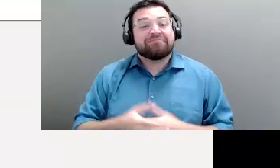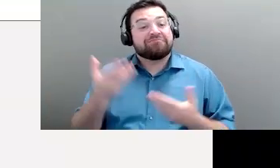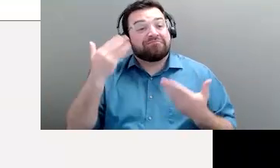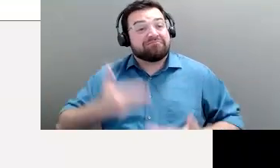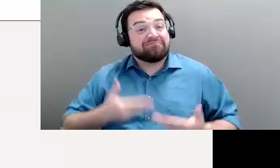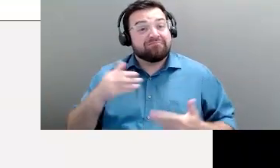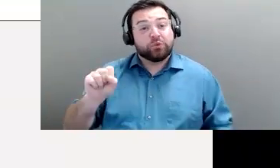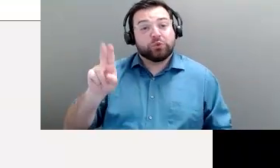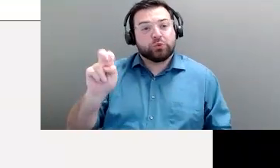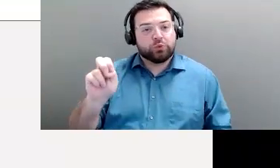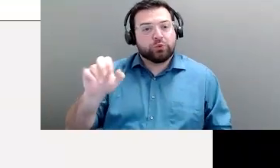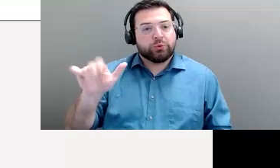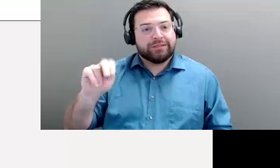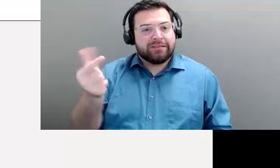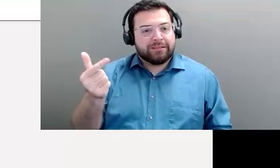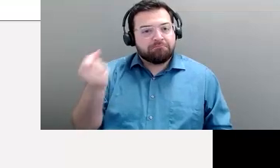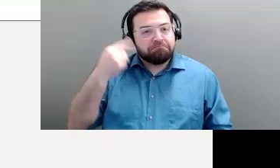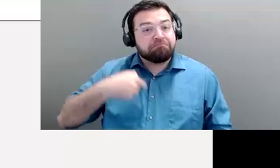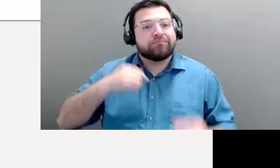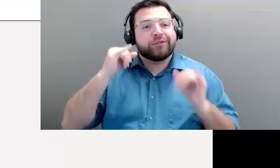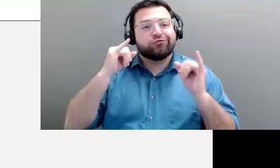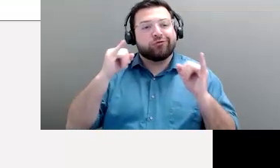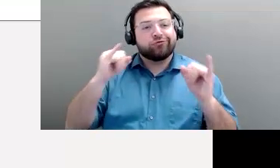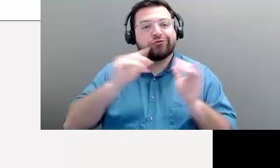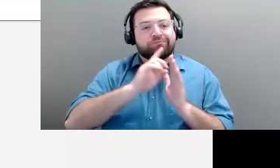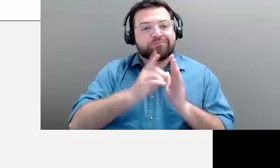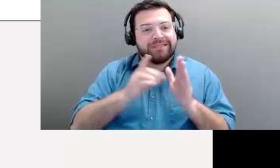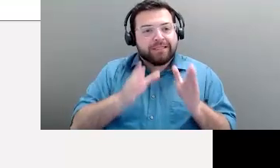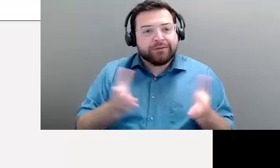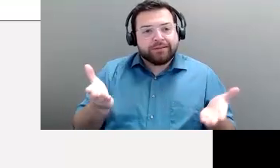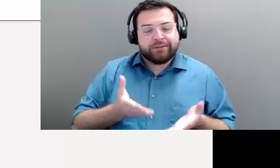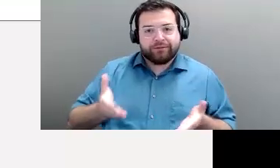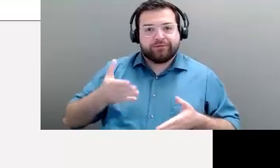I'm the instructional designer here on campus, and my co-presenter is.